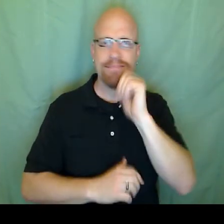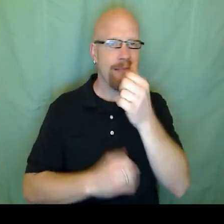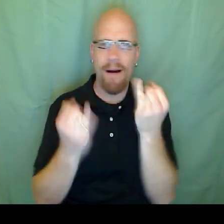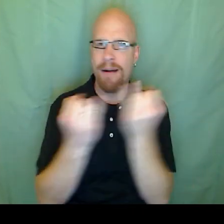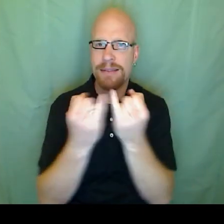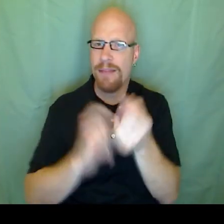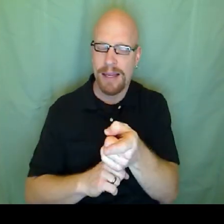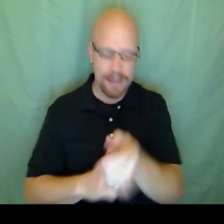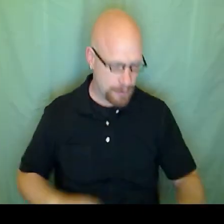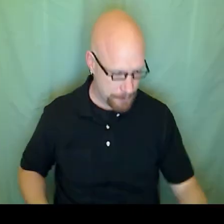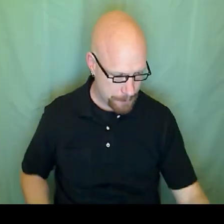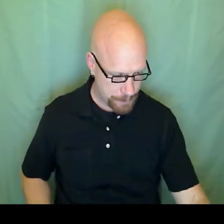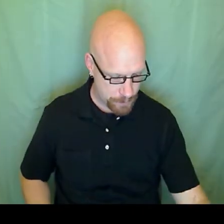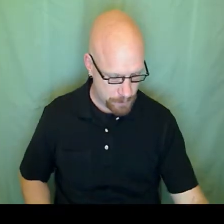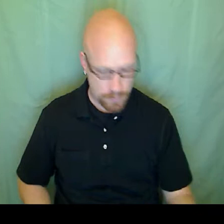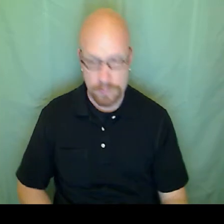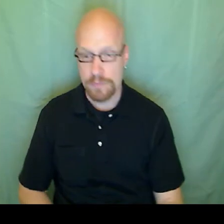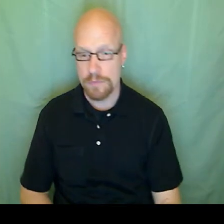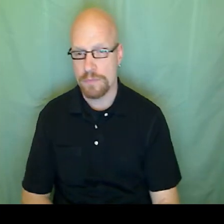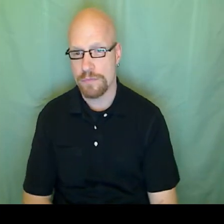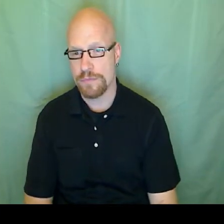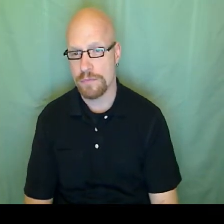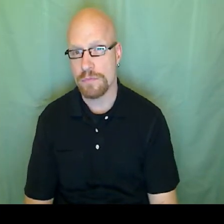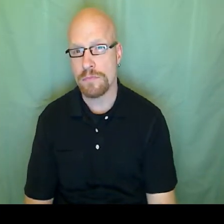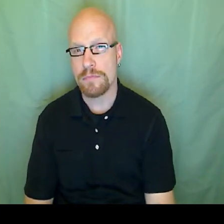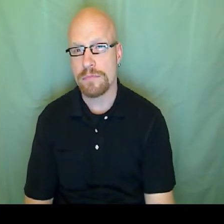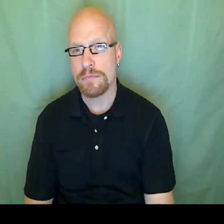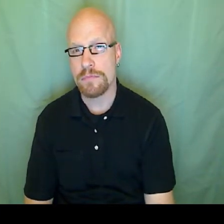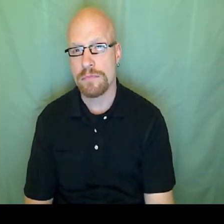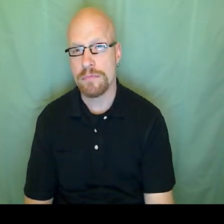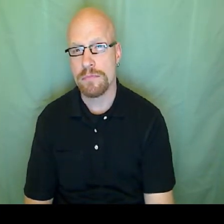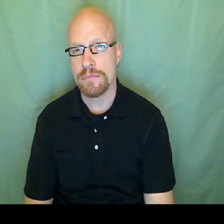of Y. It means Y isn't quite by itself there. So we need to divide through by a negative.